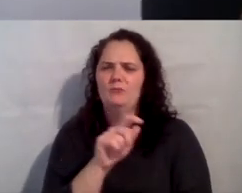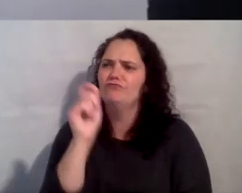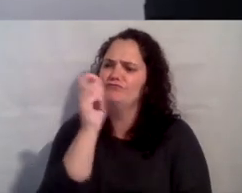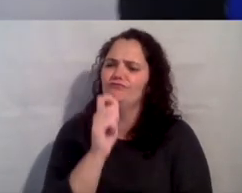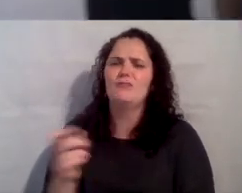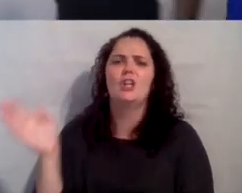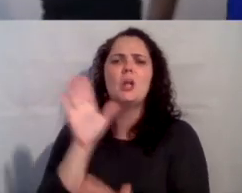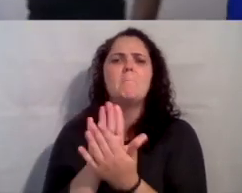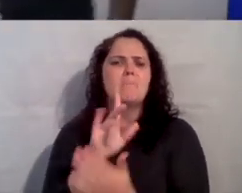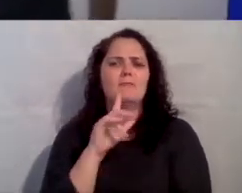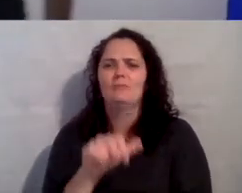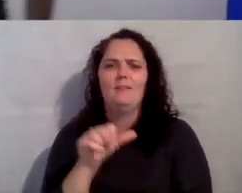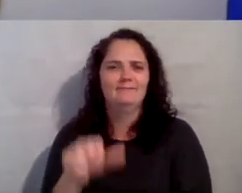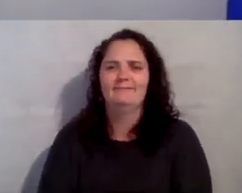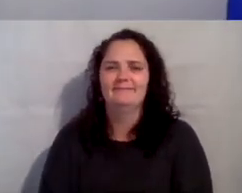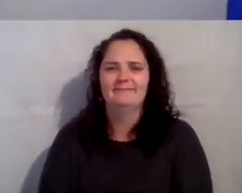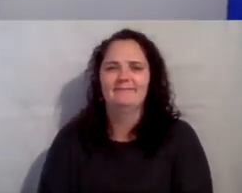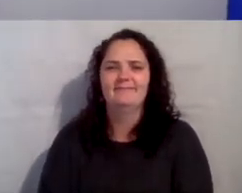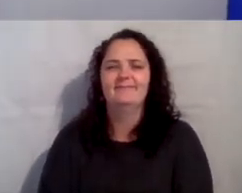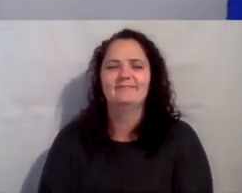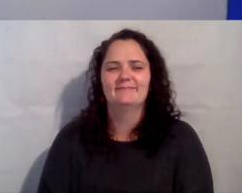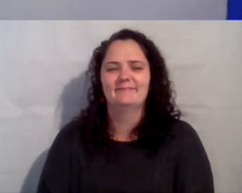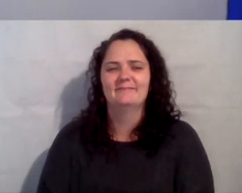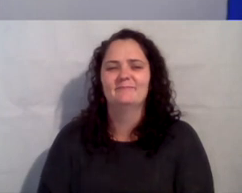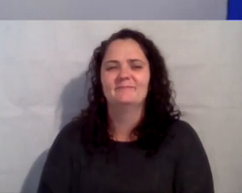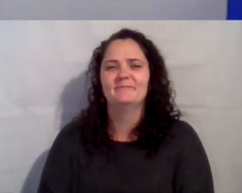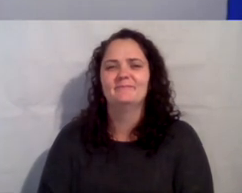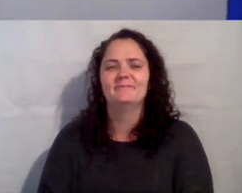that, and lay out your drawing there. Alright I'm going to move over to the other side